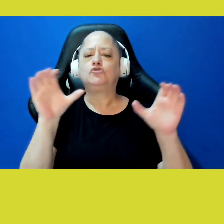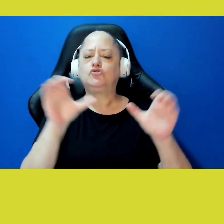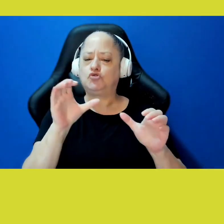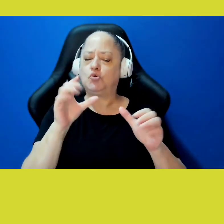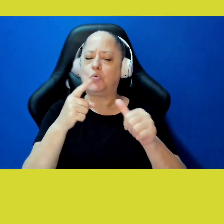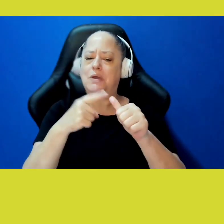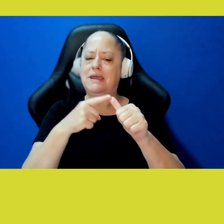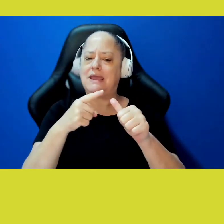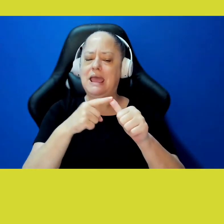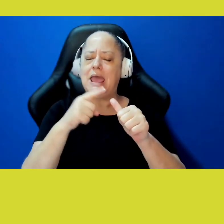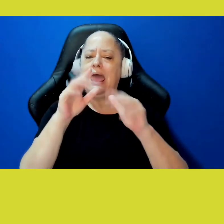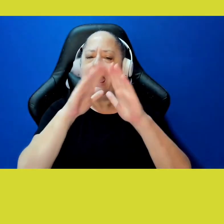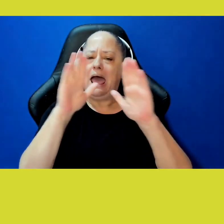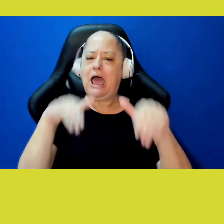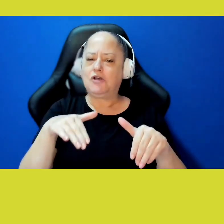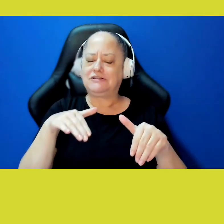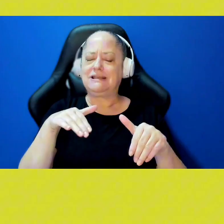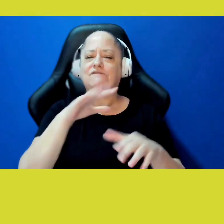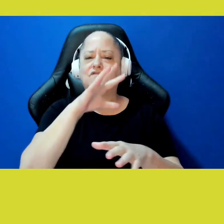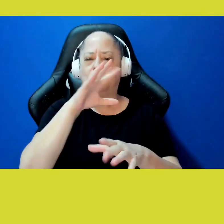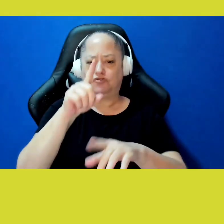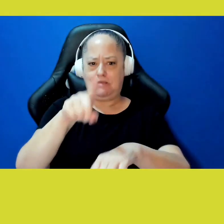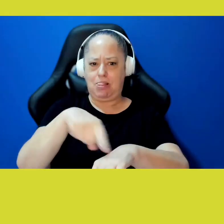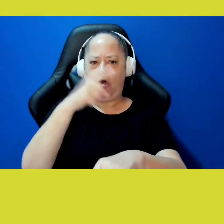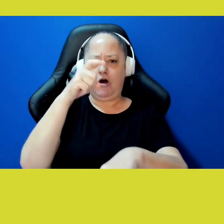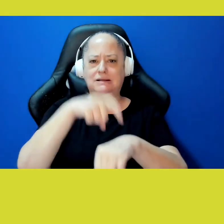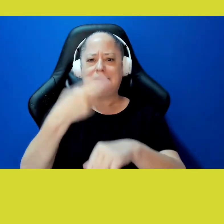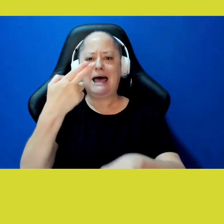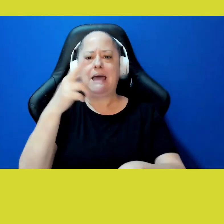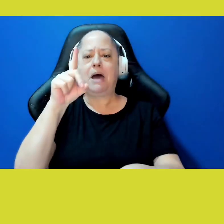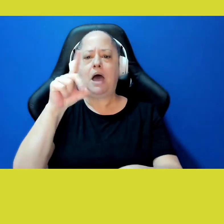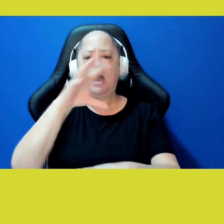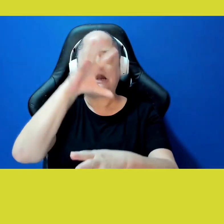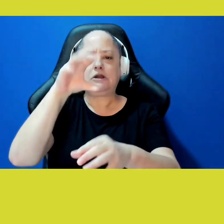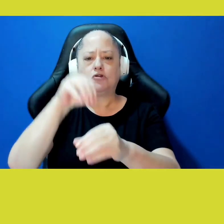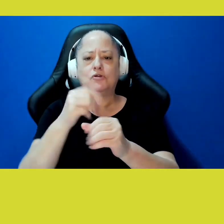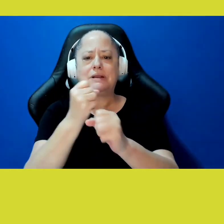incorporated it into its annual funding opportunity for